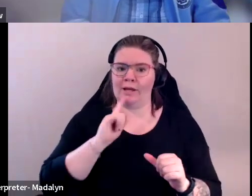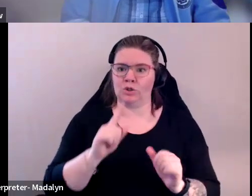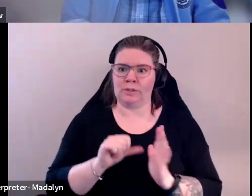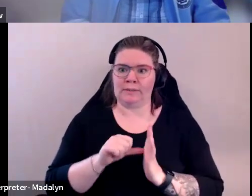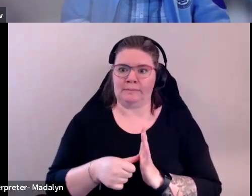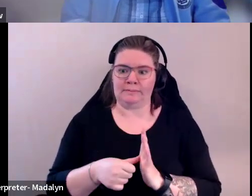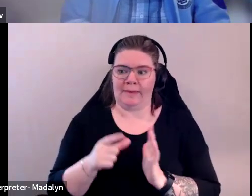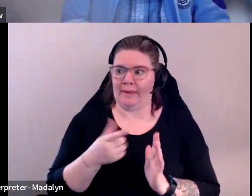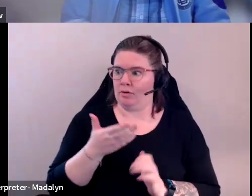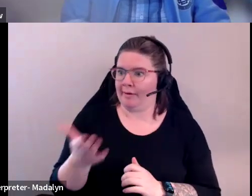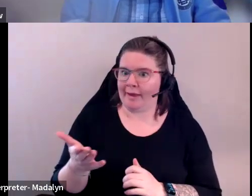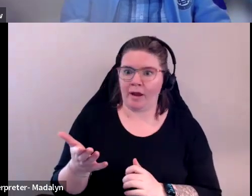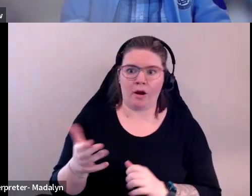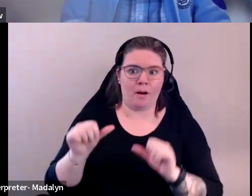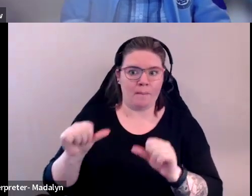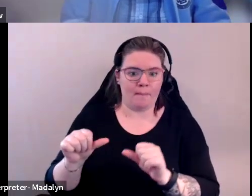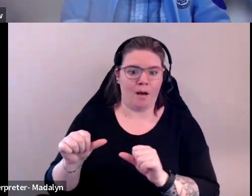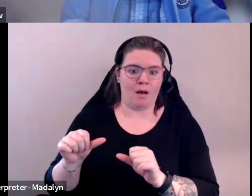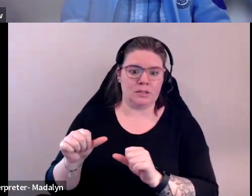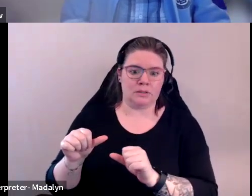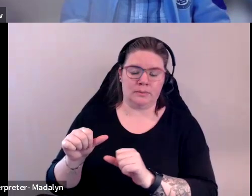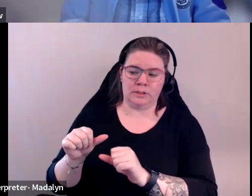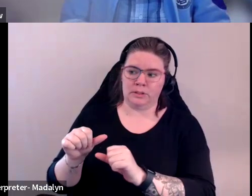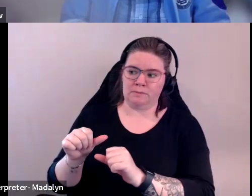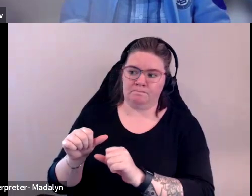Don Posh: and that there are possibility in our state so that we could